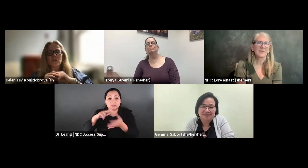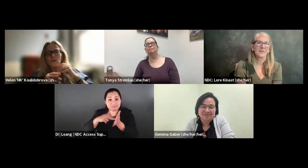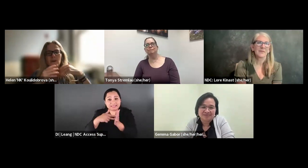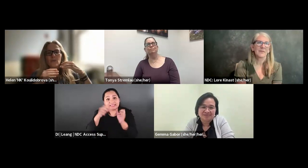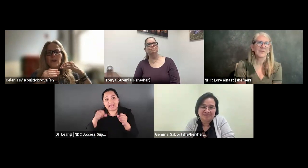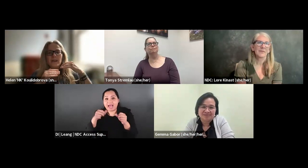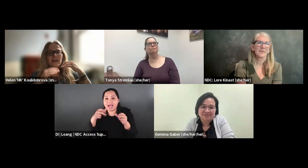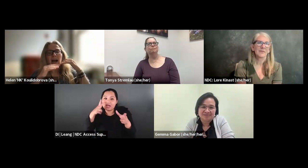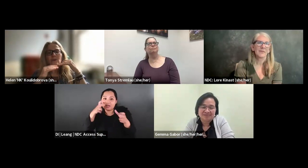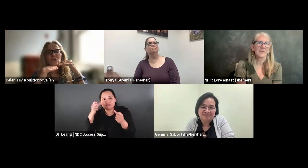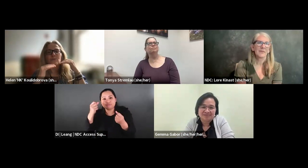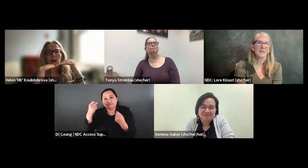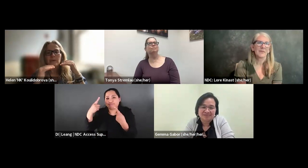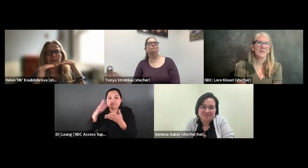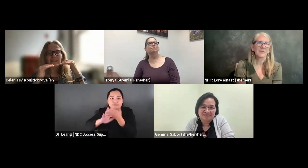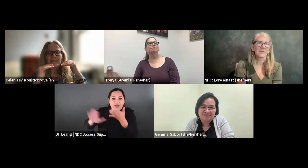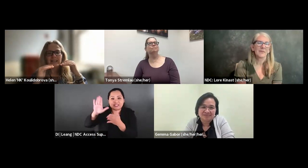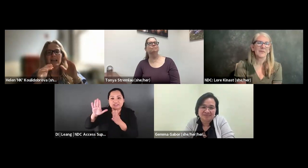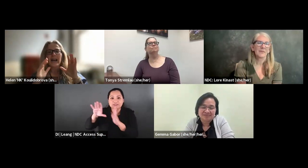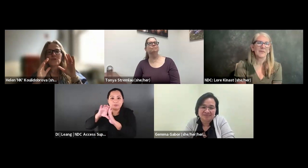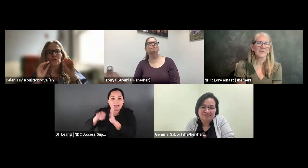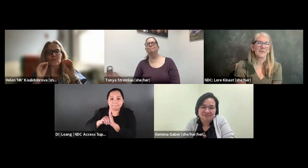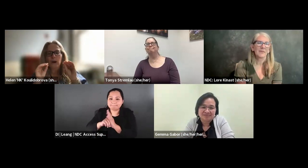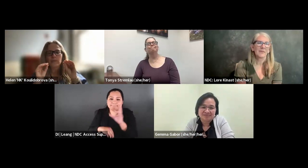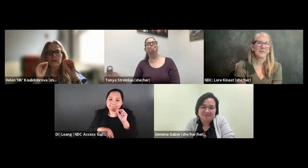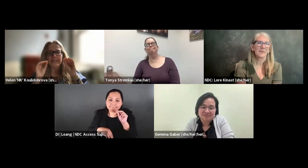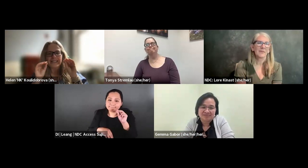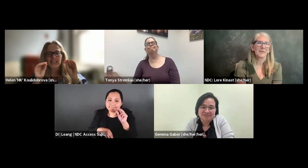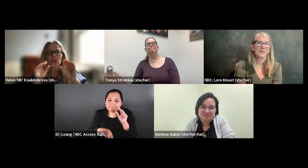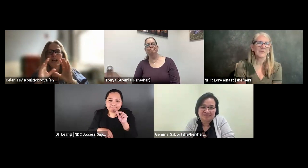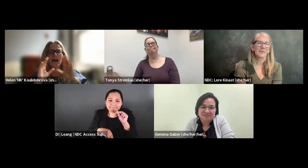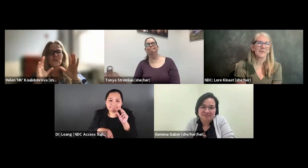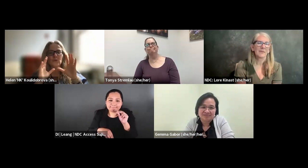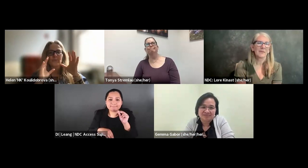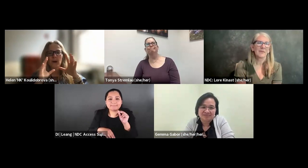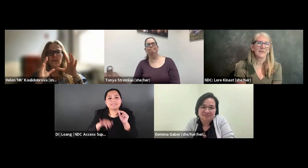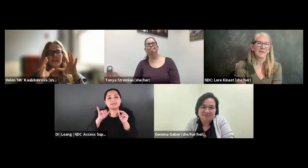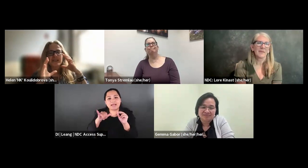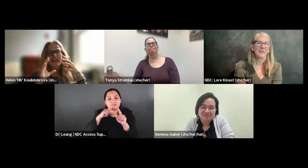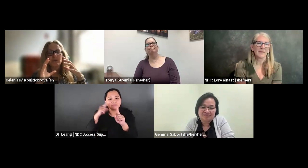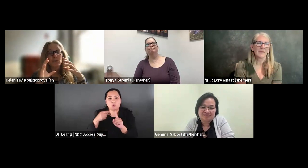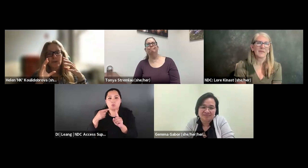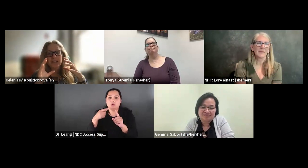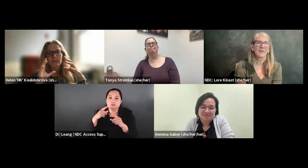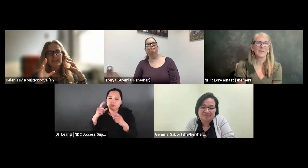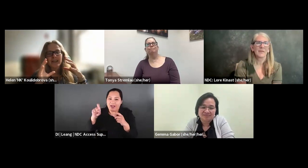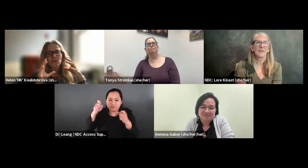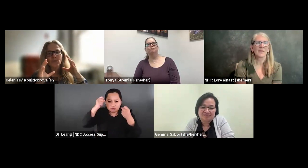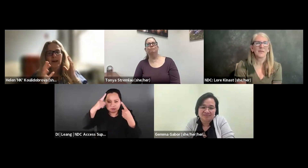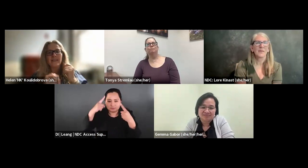So how do you properly assess? How do you properly teach? How do you properly set up curriculum in such a way